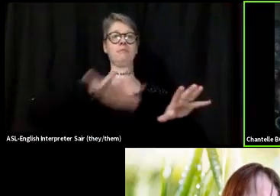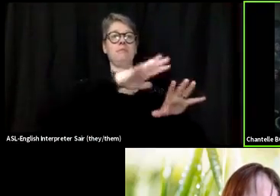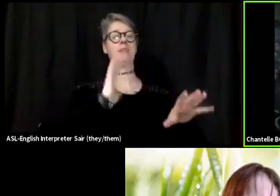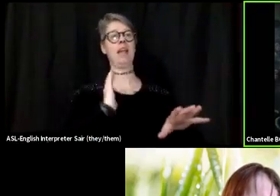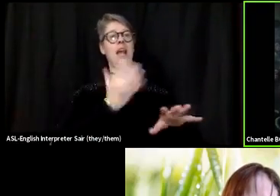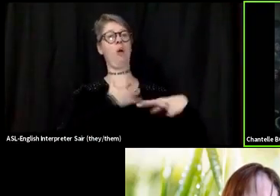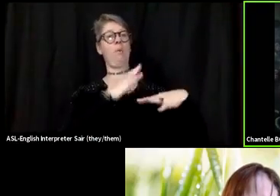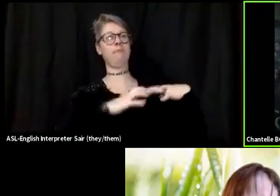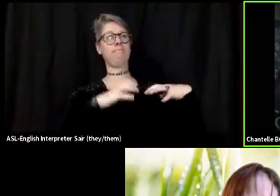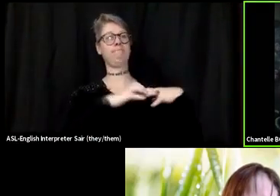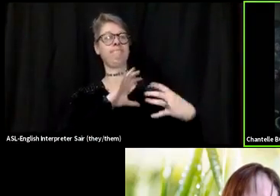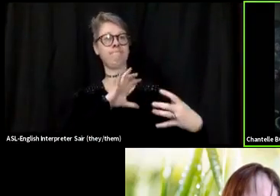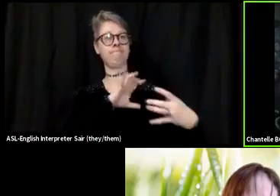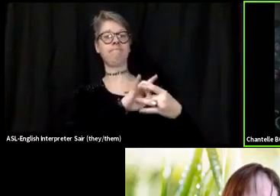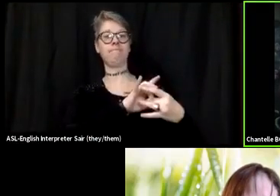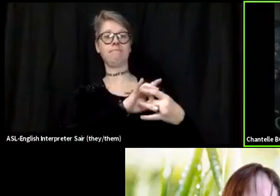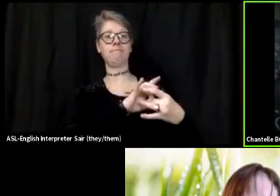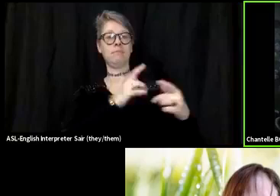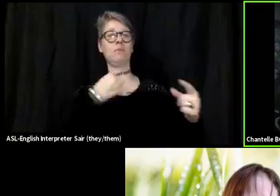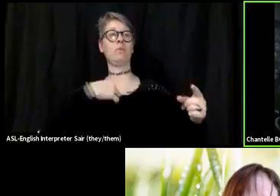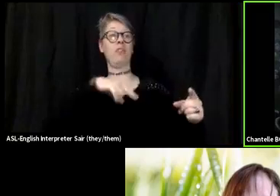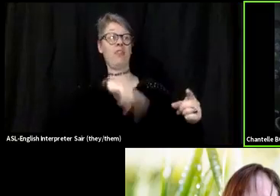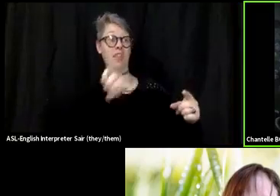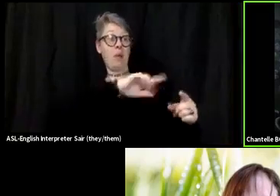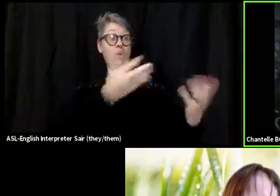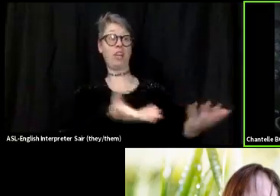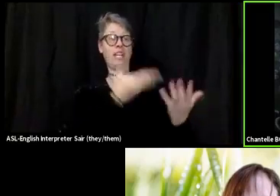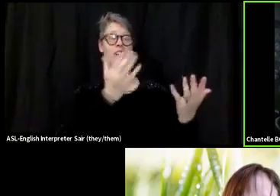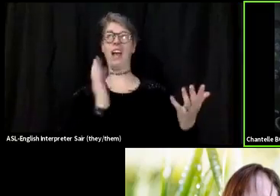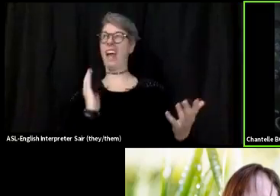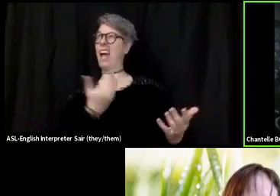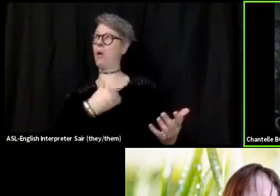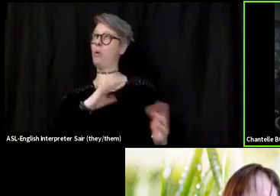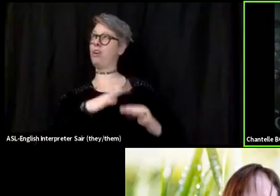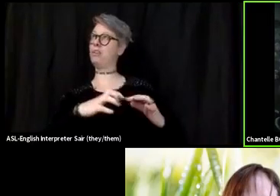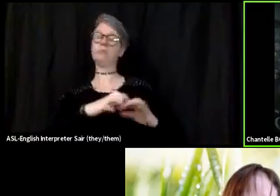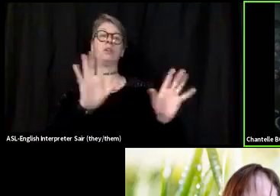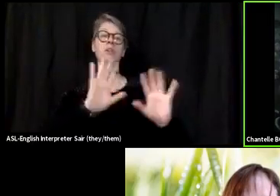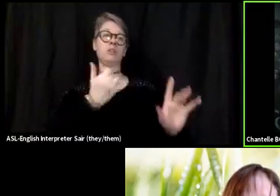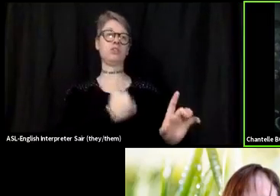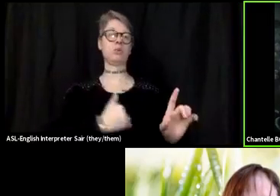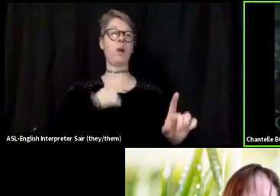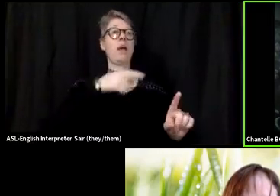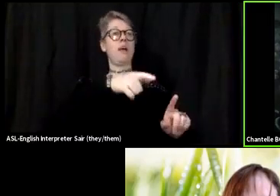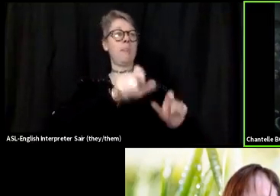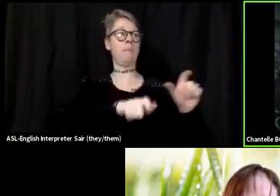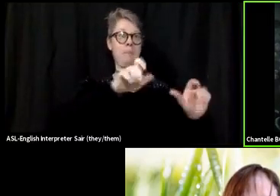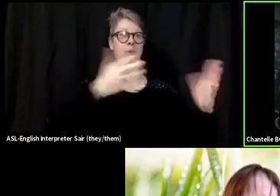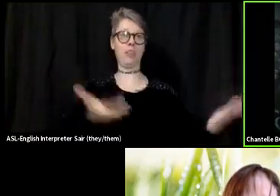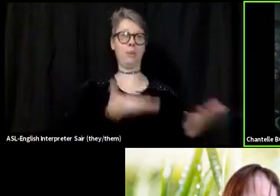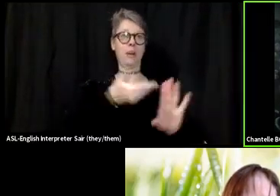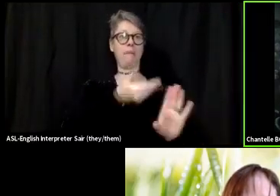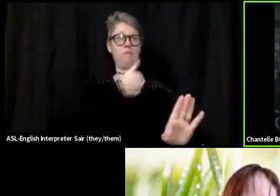g, pretty much the indigenous population our first nations that population our first nations that were there before, not our side.